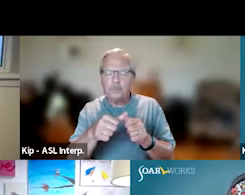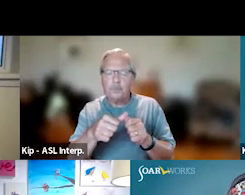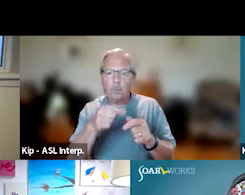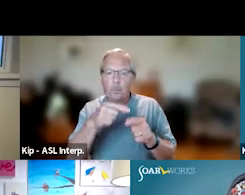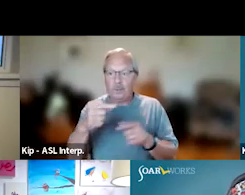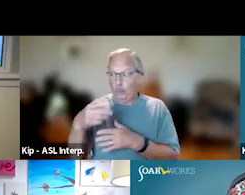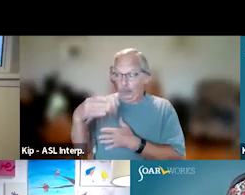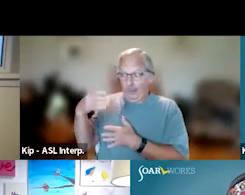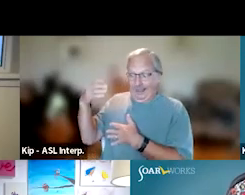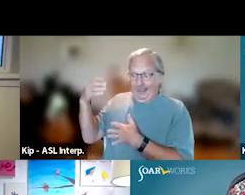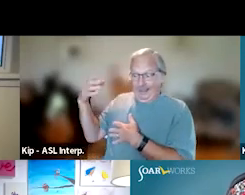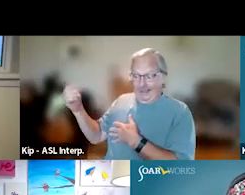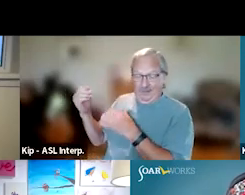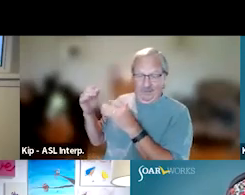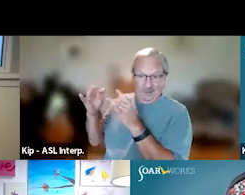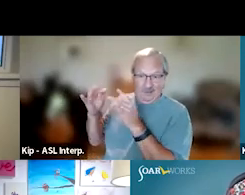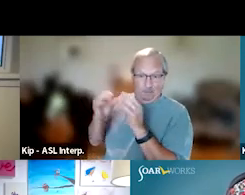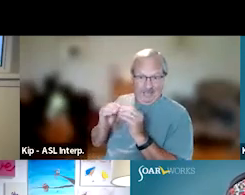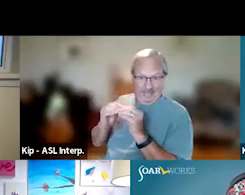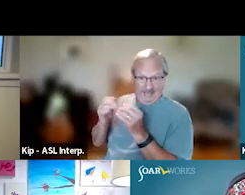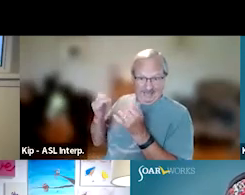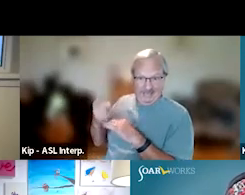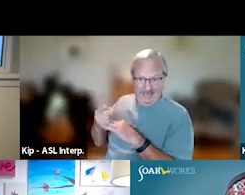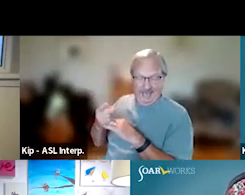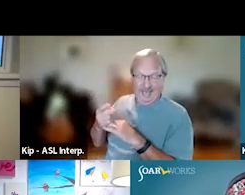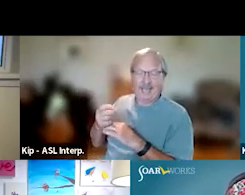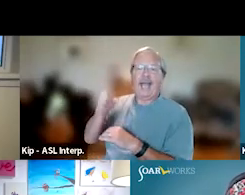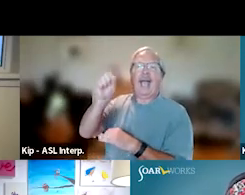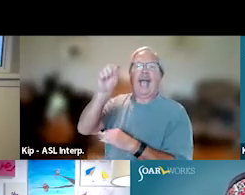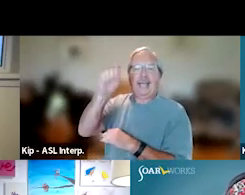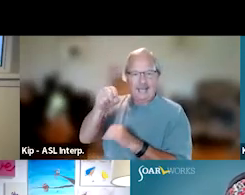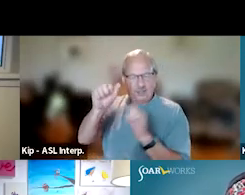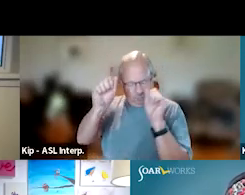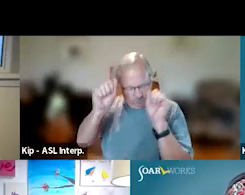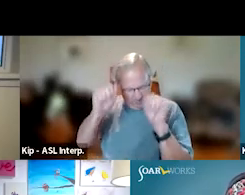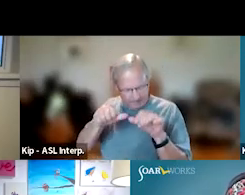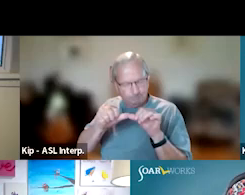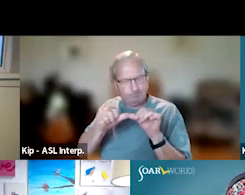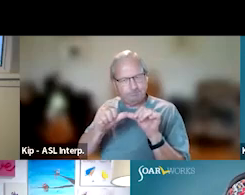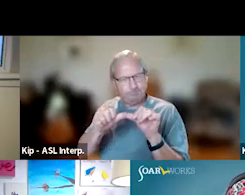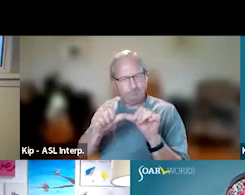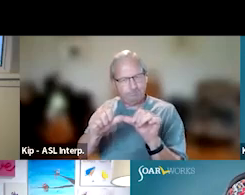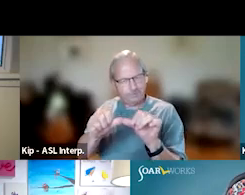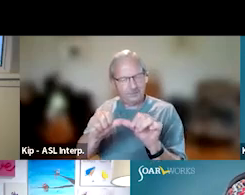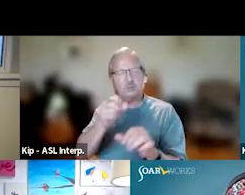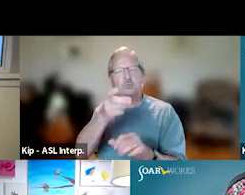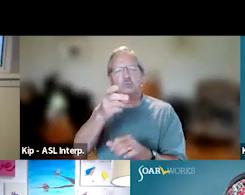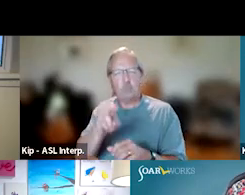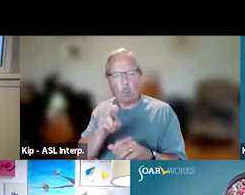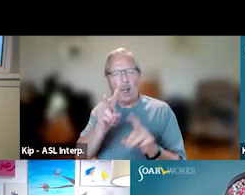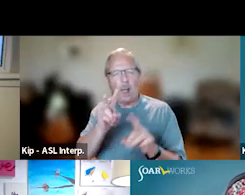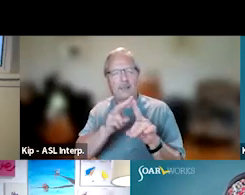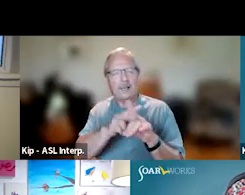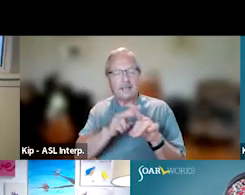this webinar today is yes, you can do SOAR applications. The SOAR model is not ending.